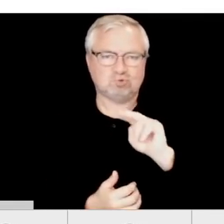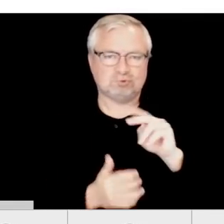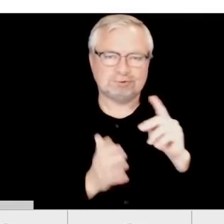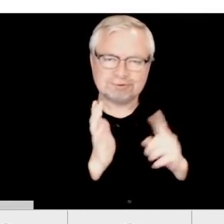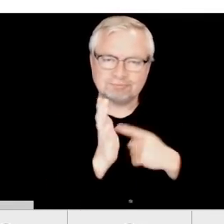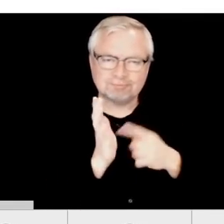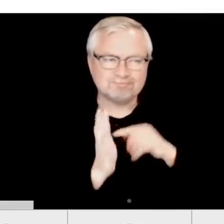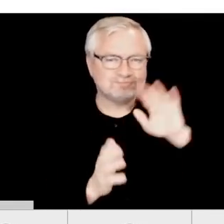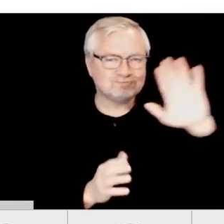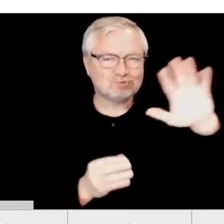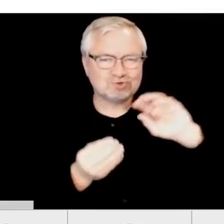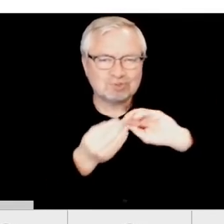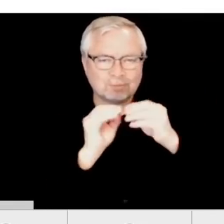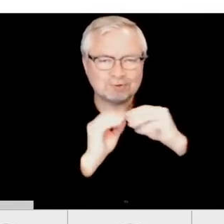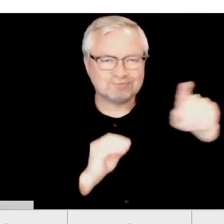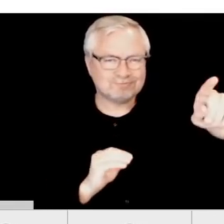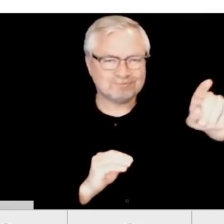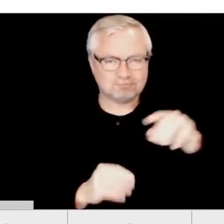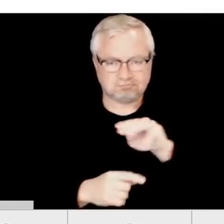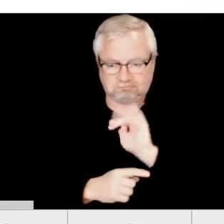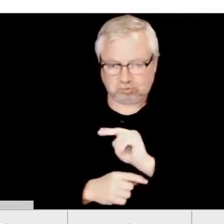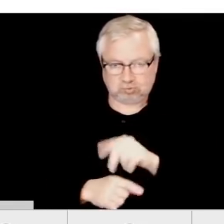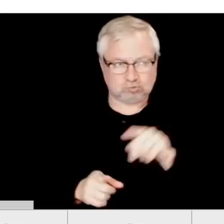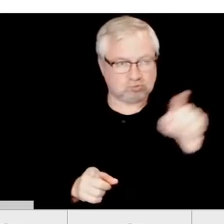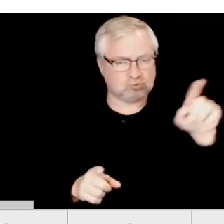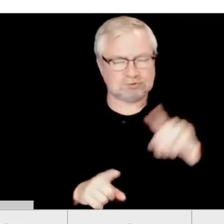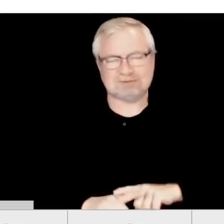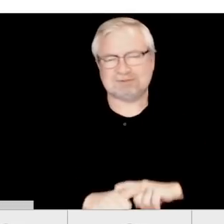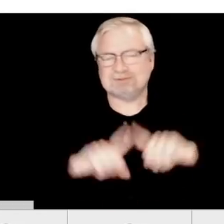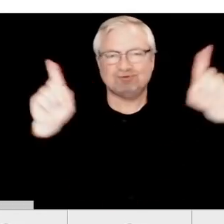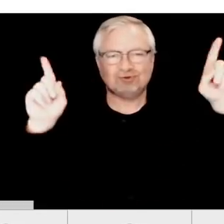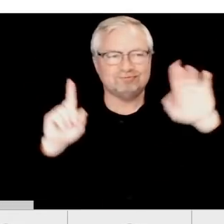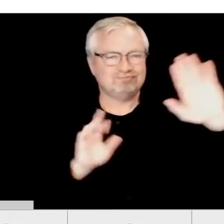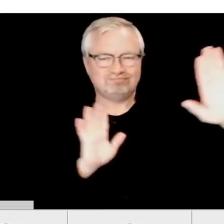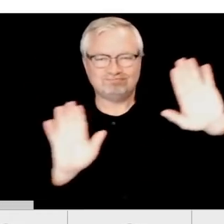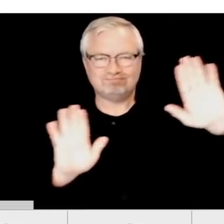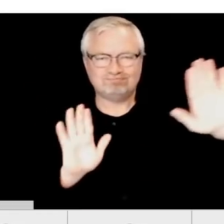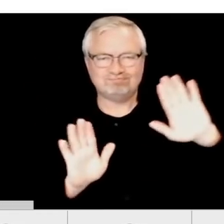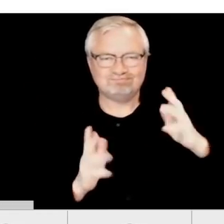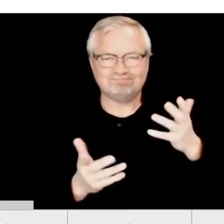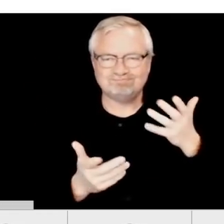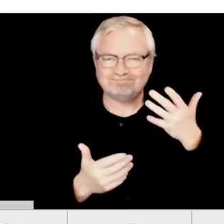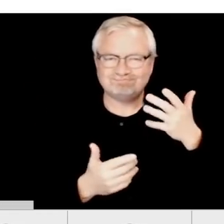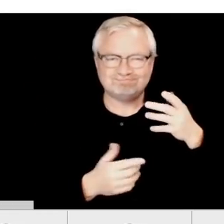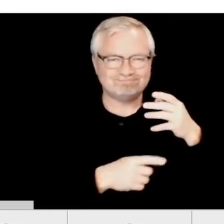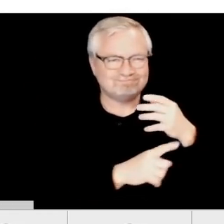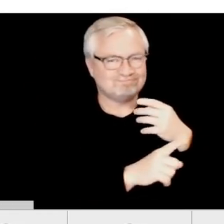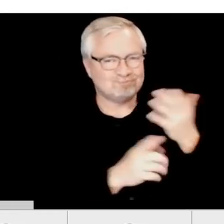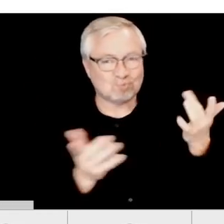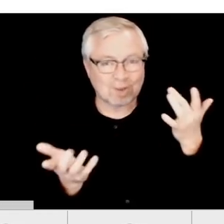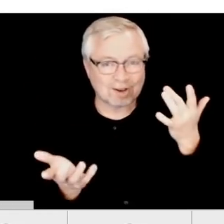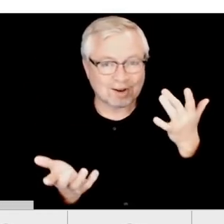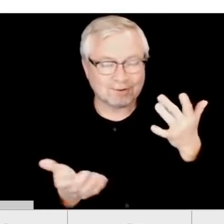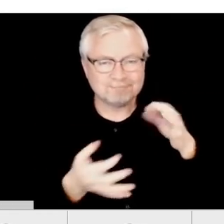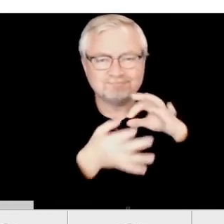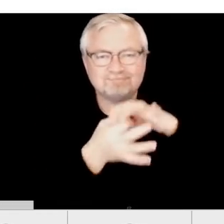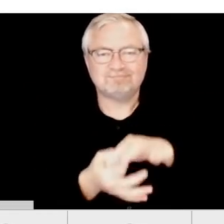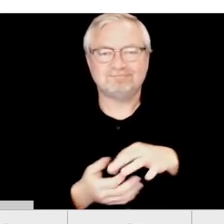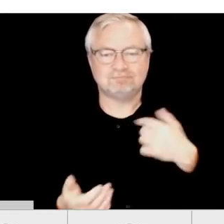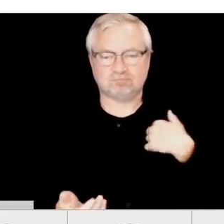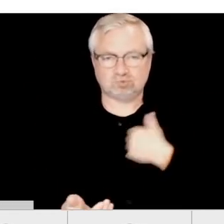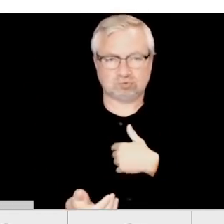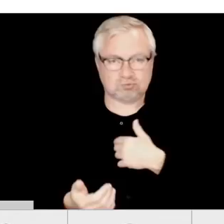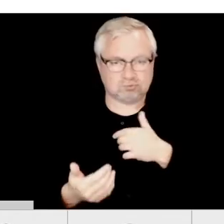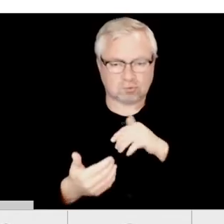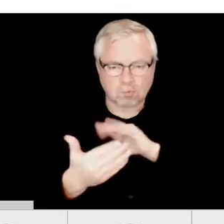experienced here and that the treatment or healthcare services looks different